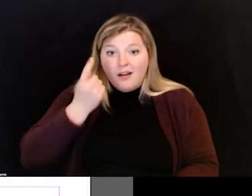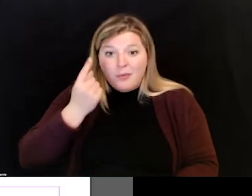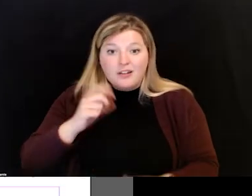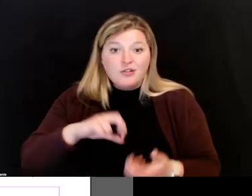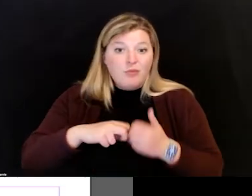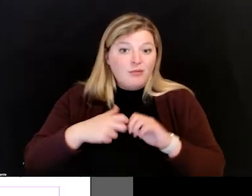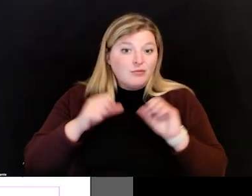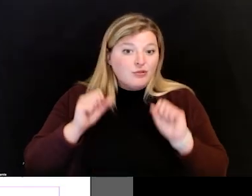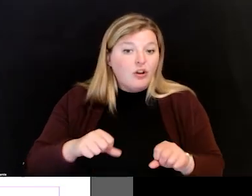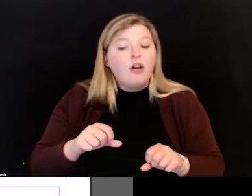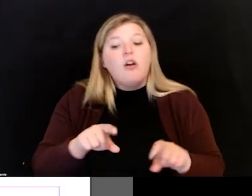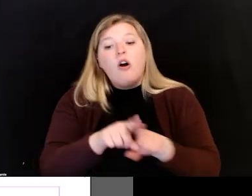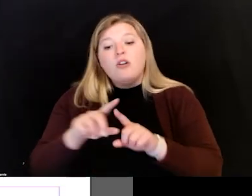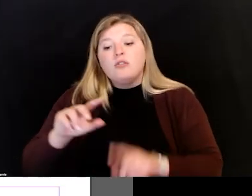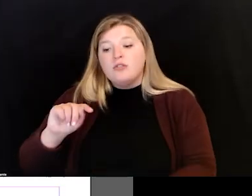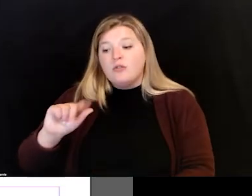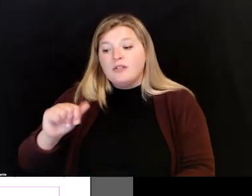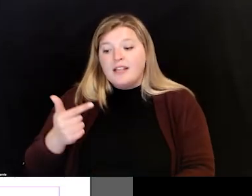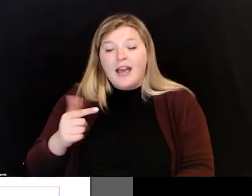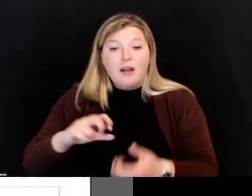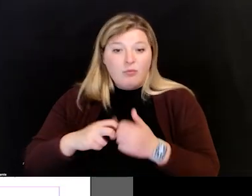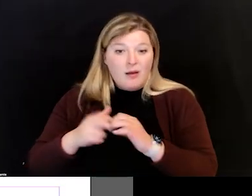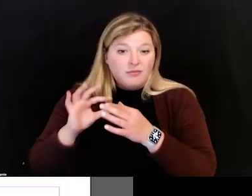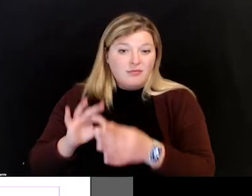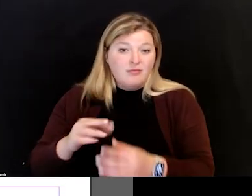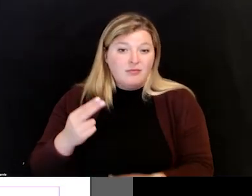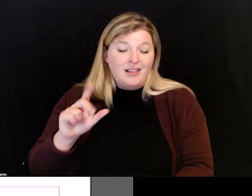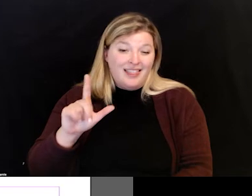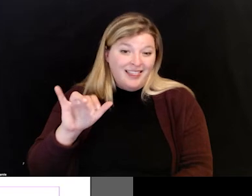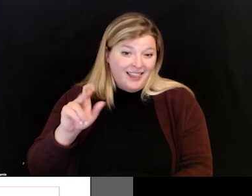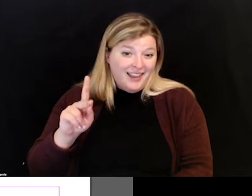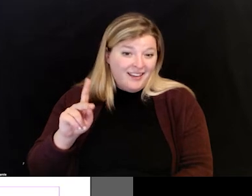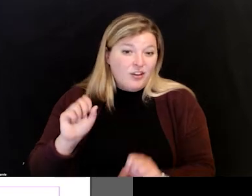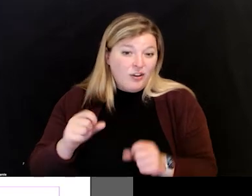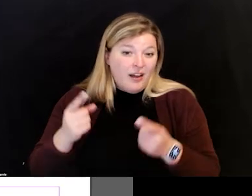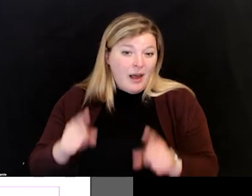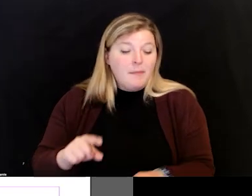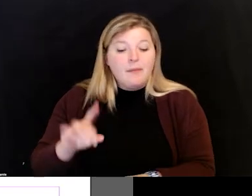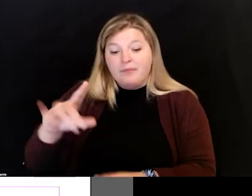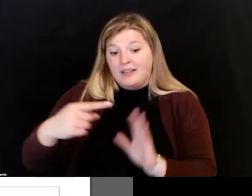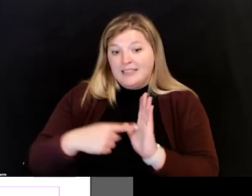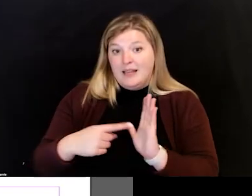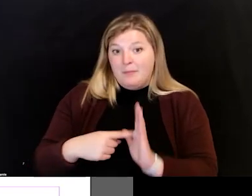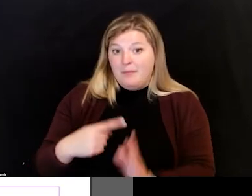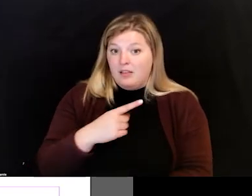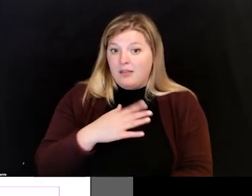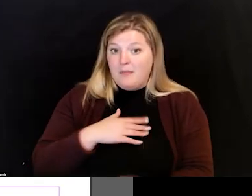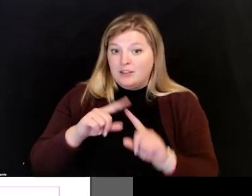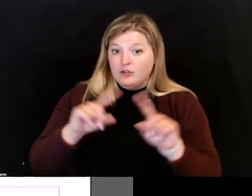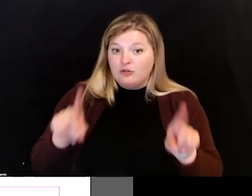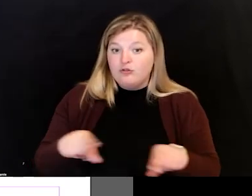and it can also cause tagging problems with hyperlinks. In the example I have on my screen, we have the words--